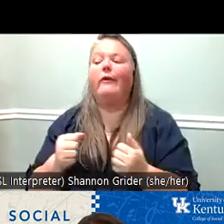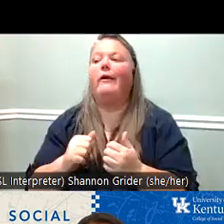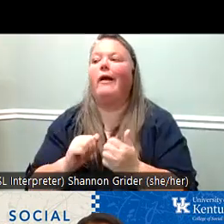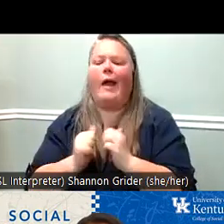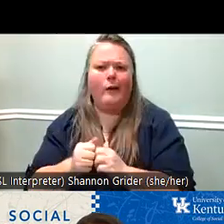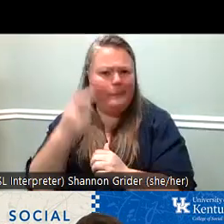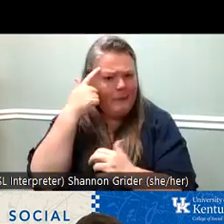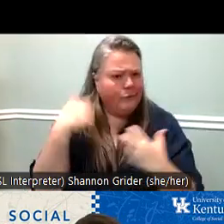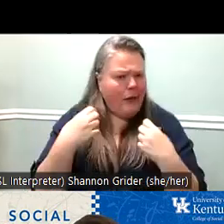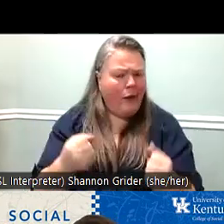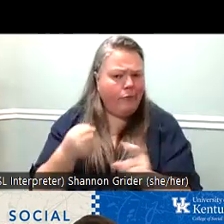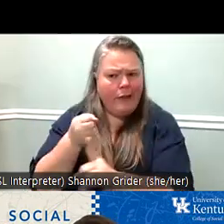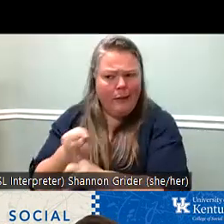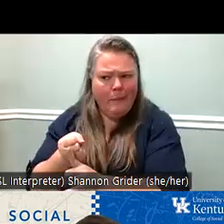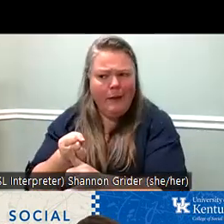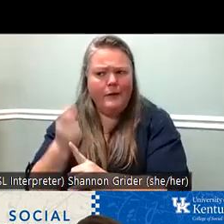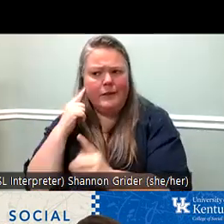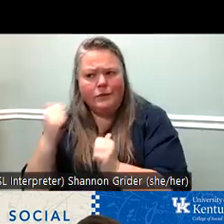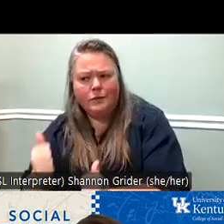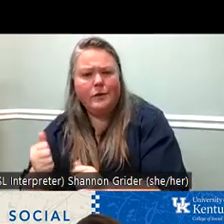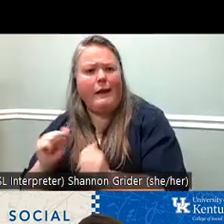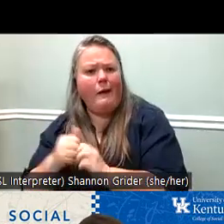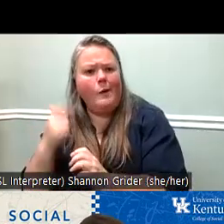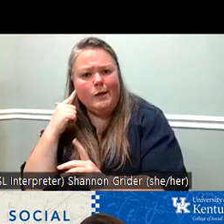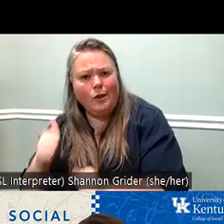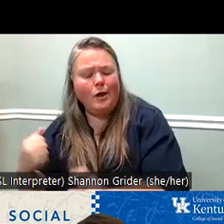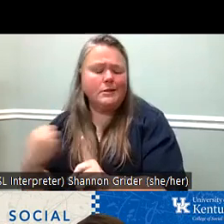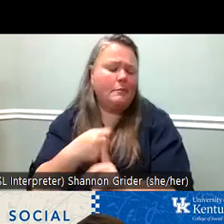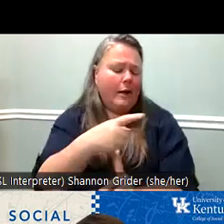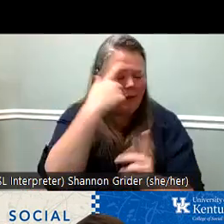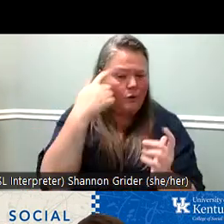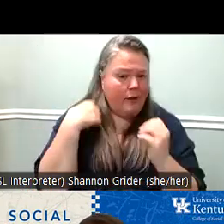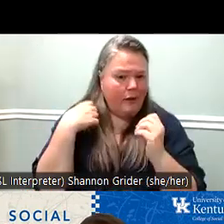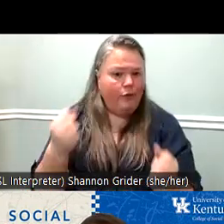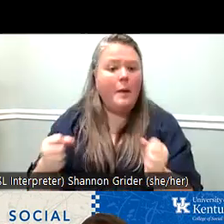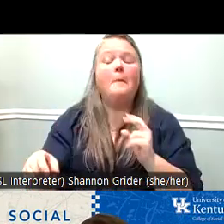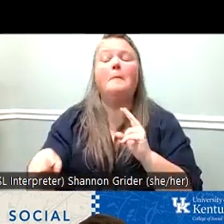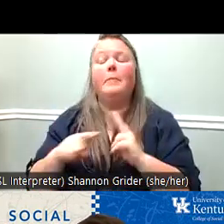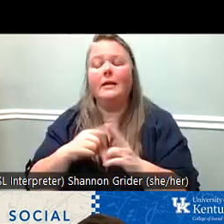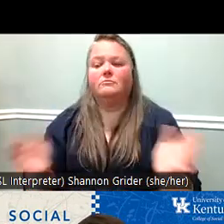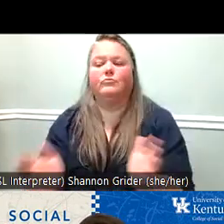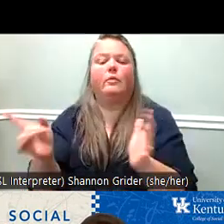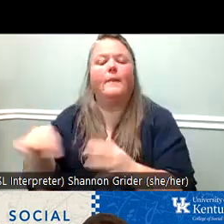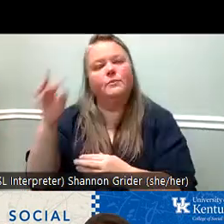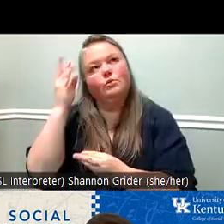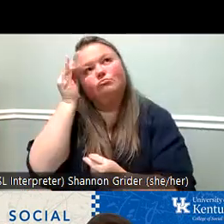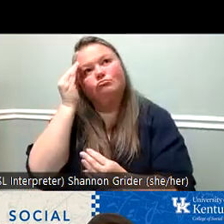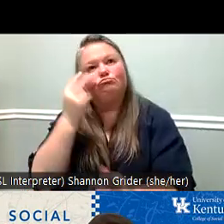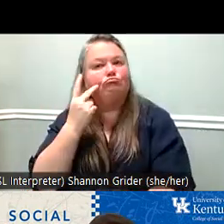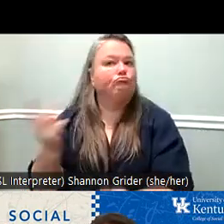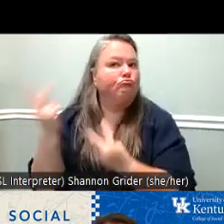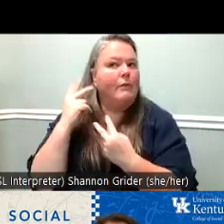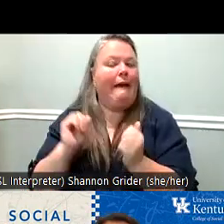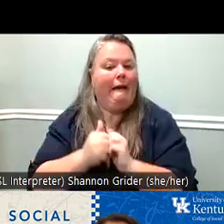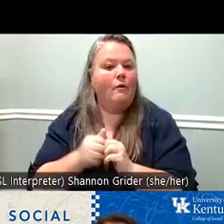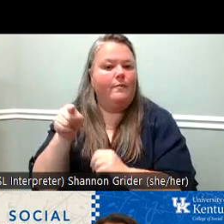SO THE FIRST MODULE THAT WE INTRODUCE IS THIS MENTAL HEALTH LITERACY, THESE ARE JUST SOME EXAMPLES OF SOME OF THE THINGS WE COVER, SO WE DEFINE MENTAL HEALTH AND DISCUSS